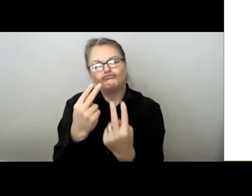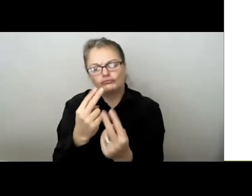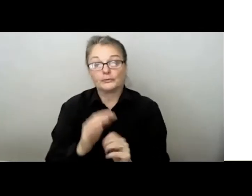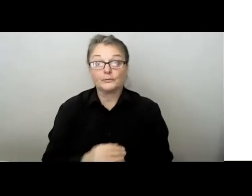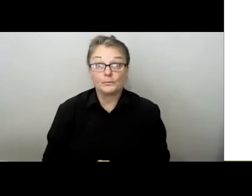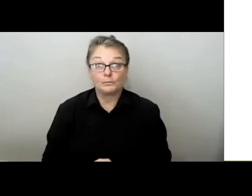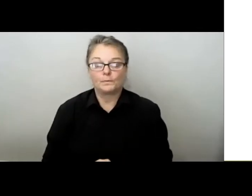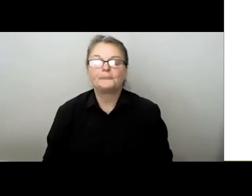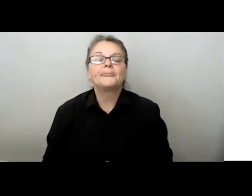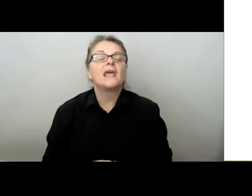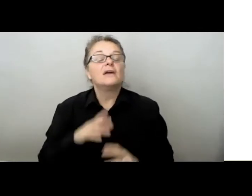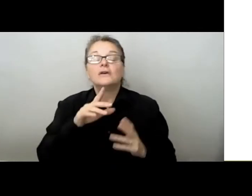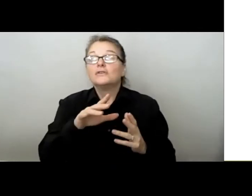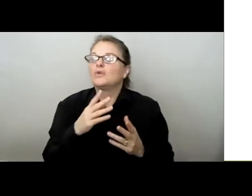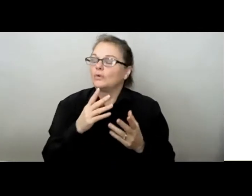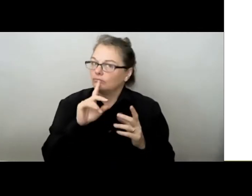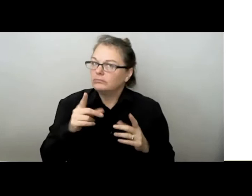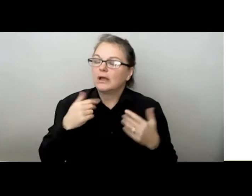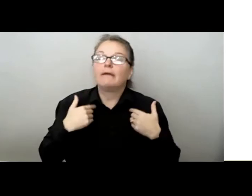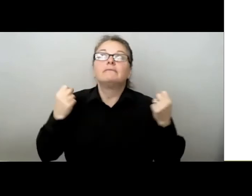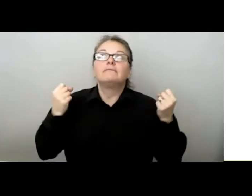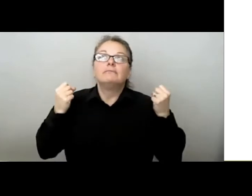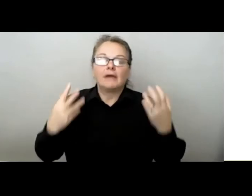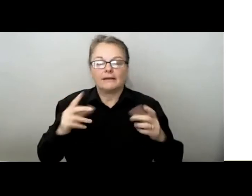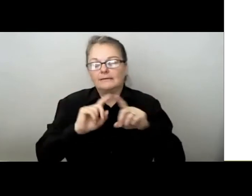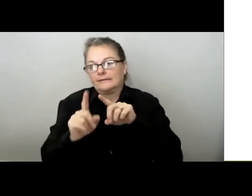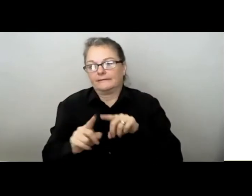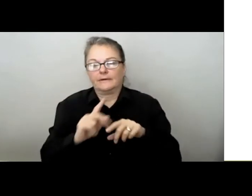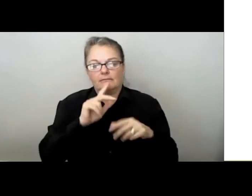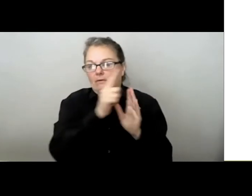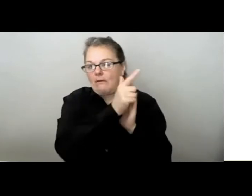BUT THE TWO THAT WE ARE GOING TO TALK ABOUT TONIGHT ARE HUMAN RIGHTS LAWS.